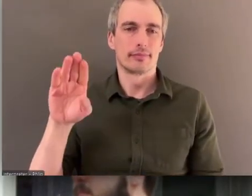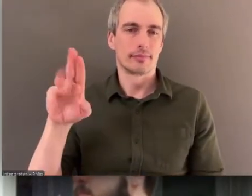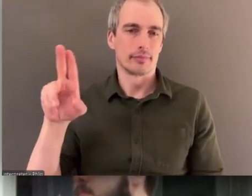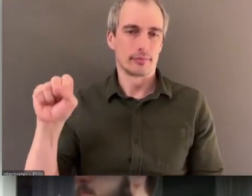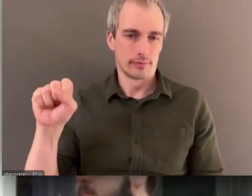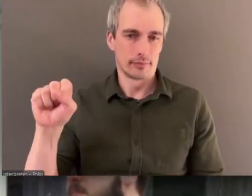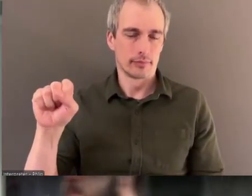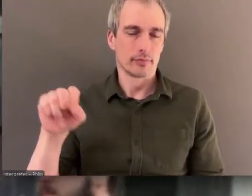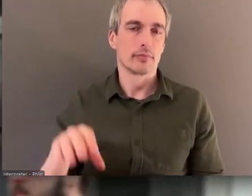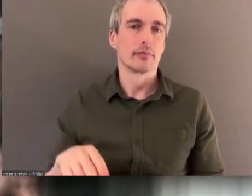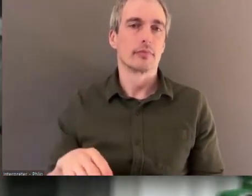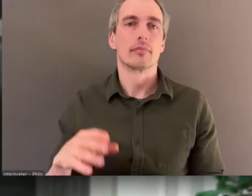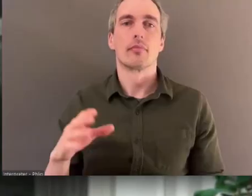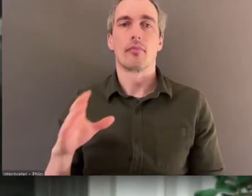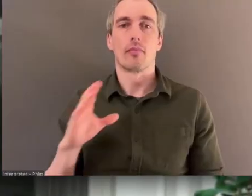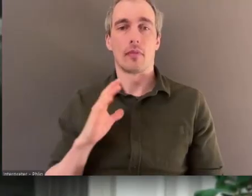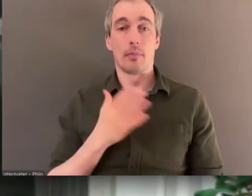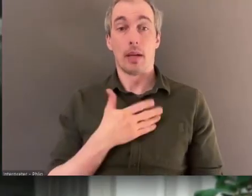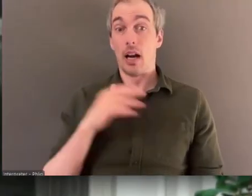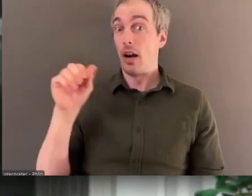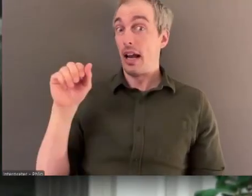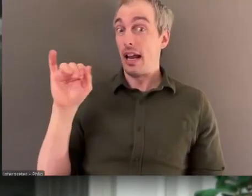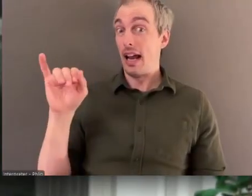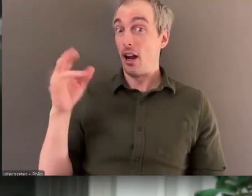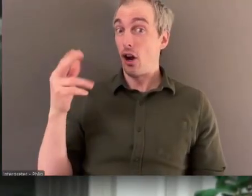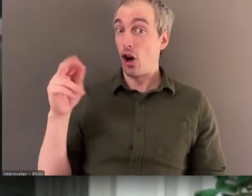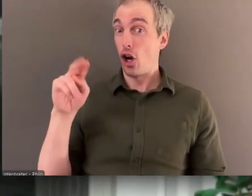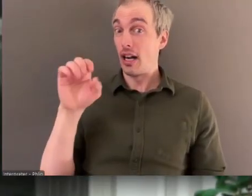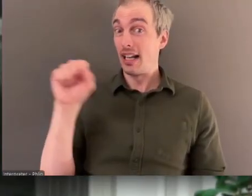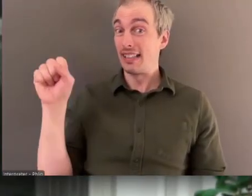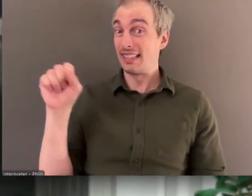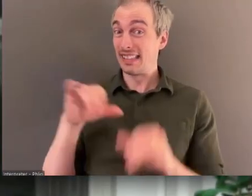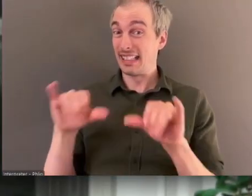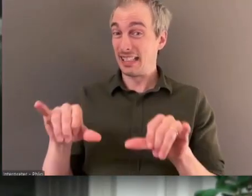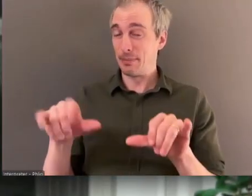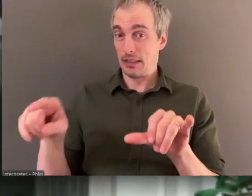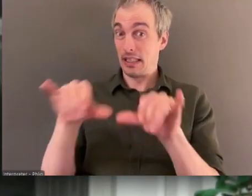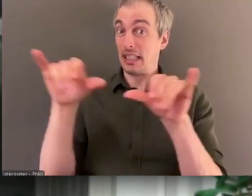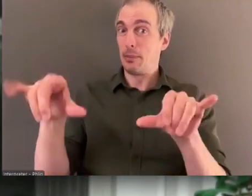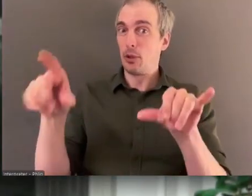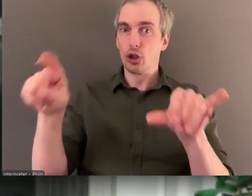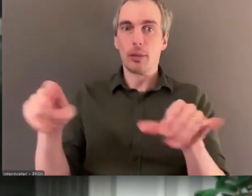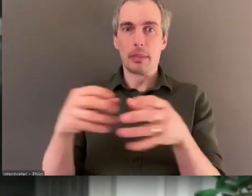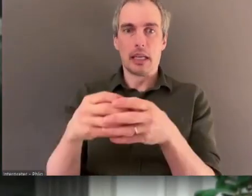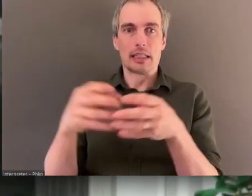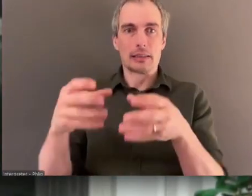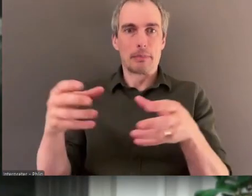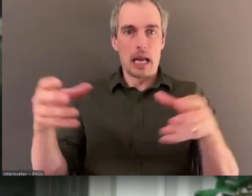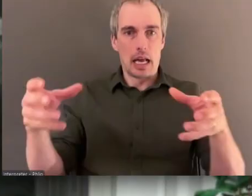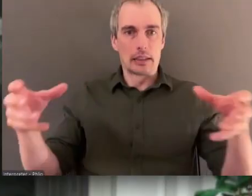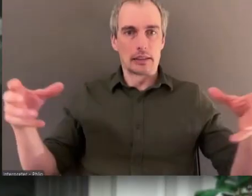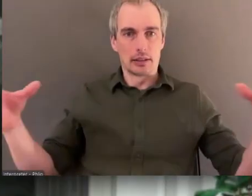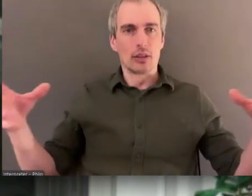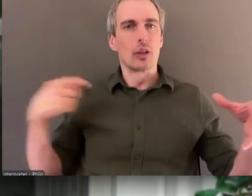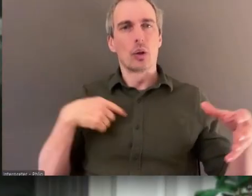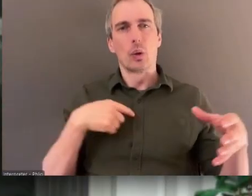that is supposed to be expanded and we do hope that technically folks do contribute